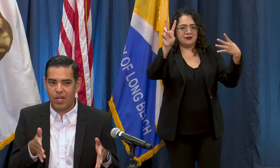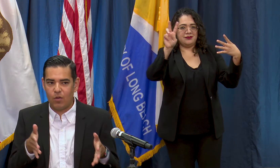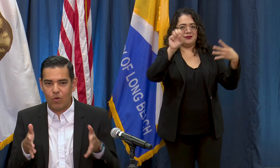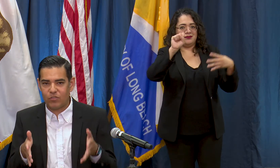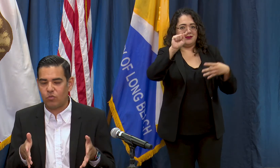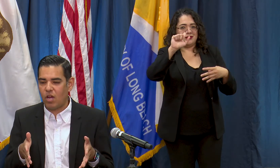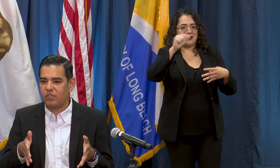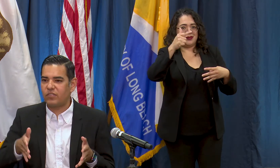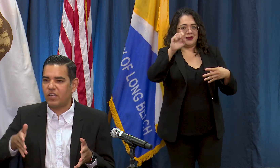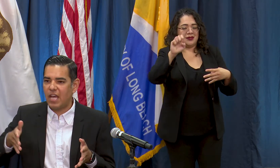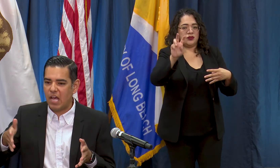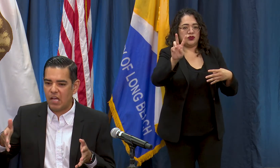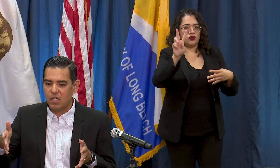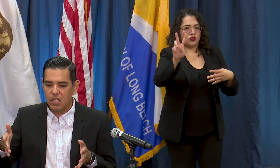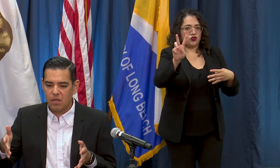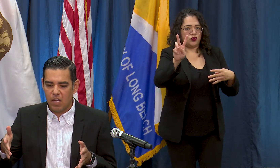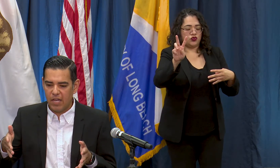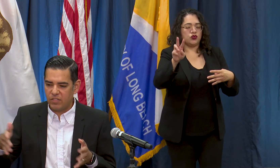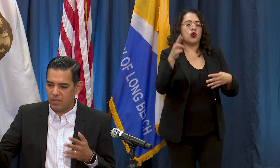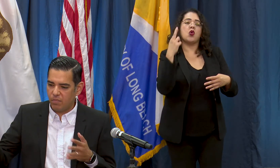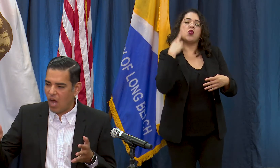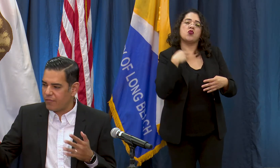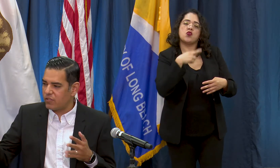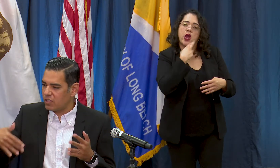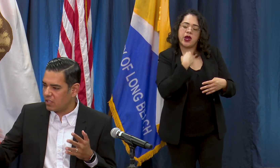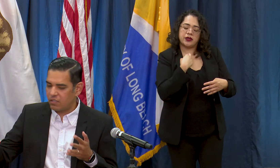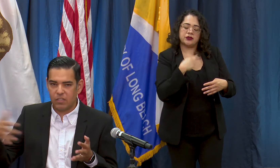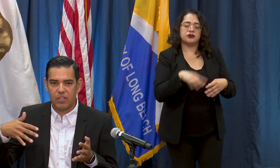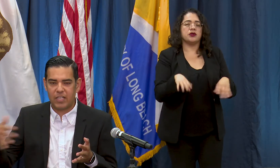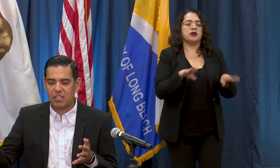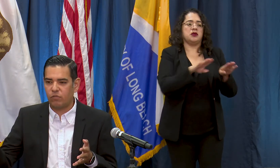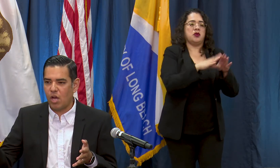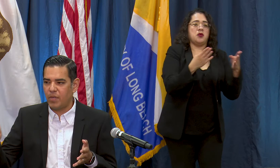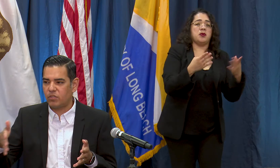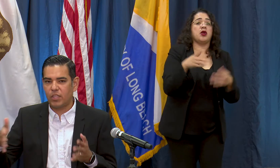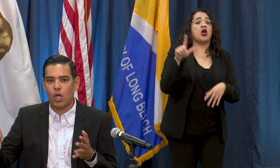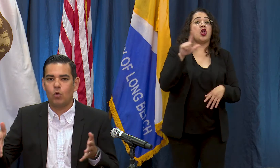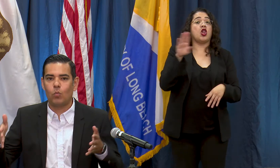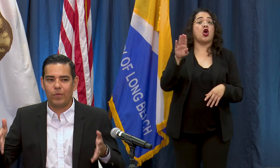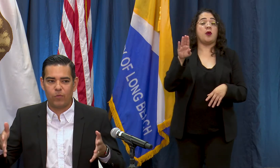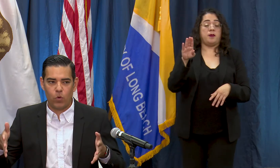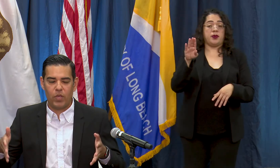restaurants and some offices at least in the case of Long Beach to go before we